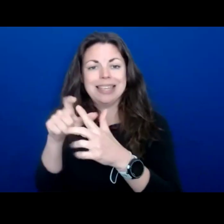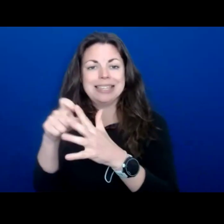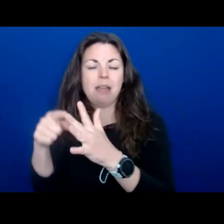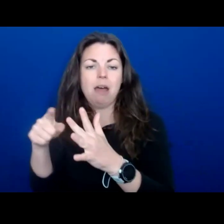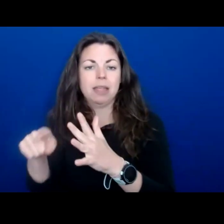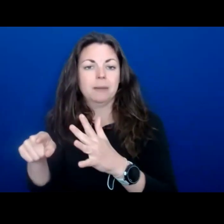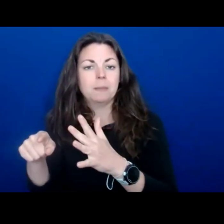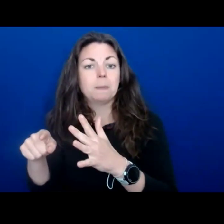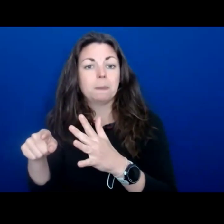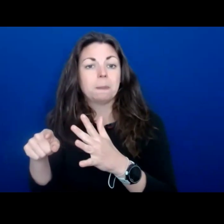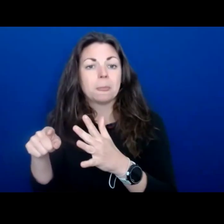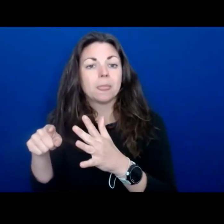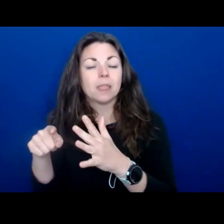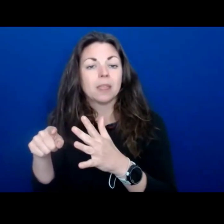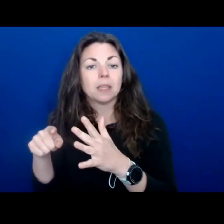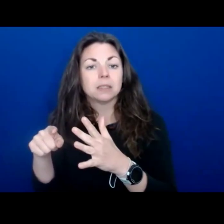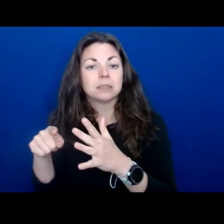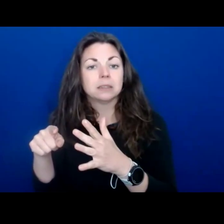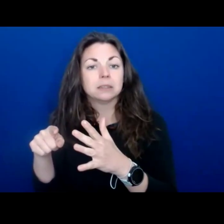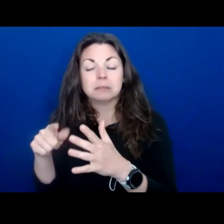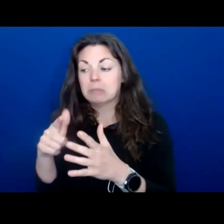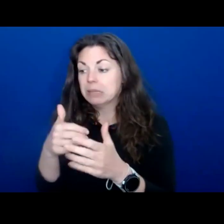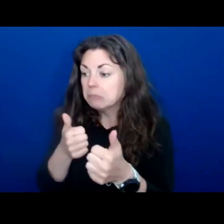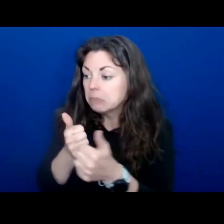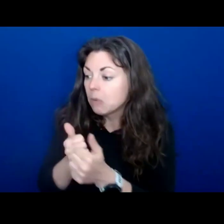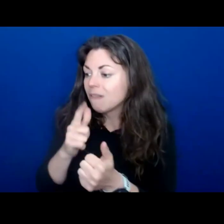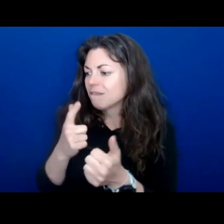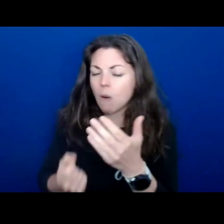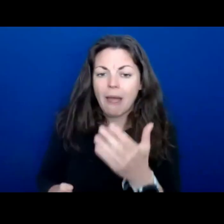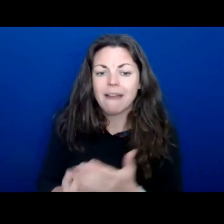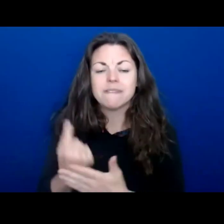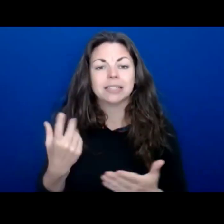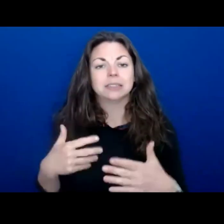Well, they've been instrumental behind particular events at Salford particular